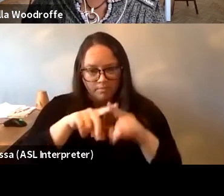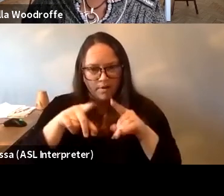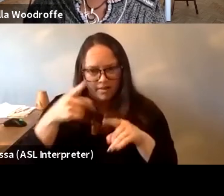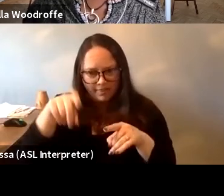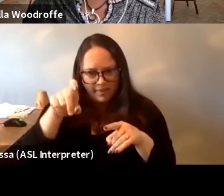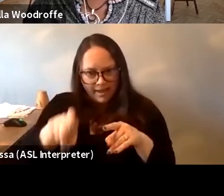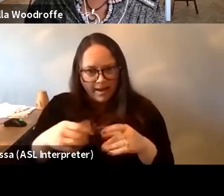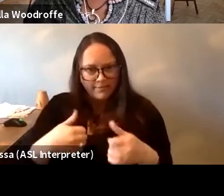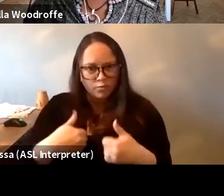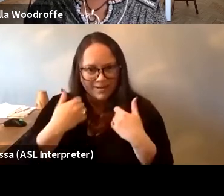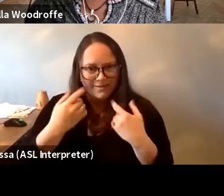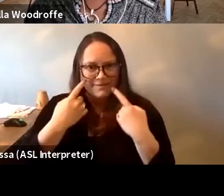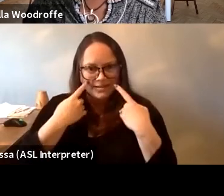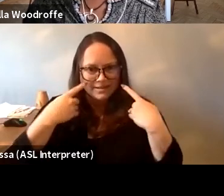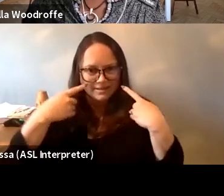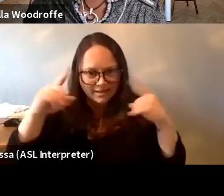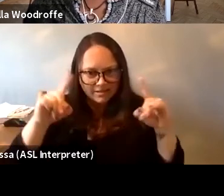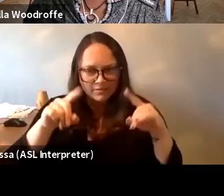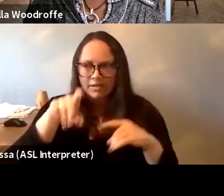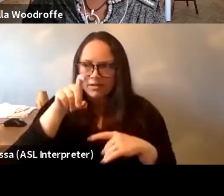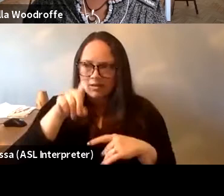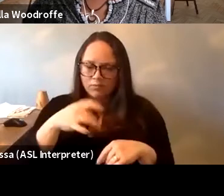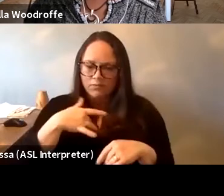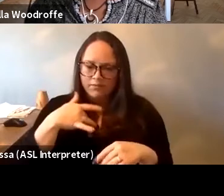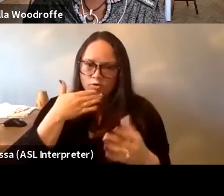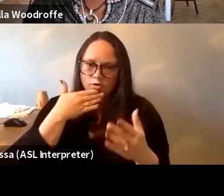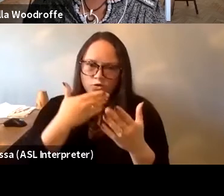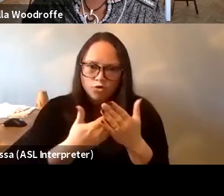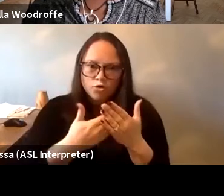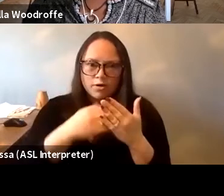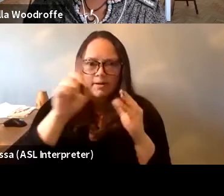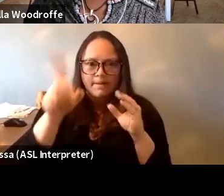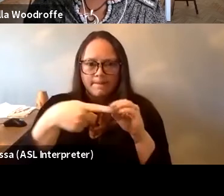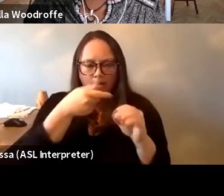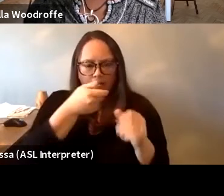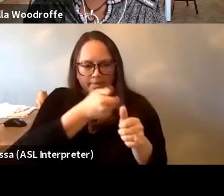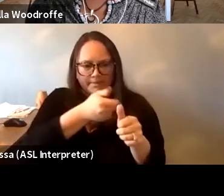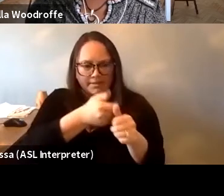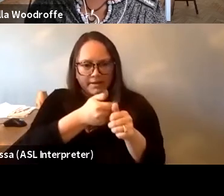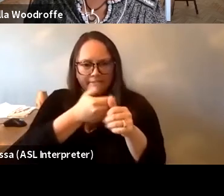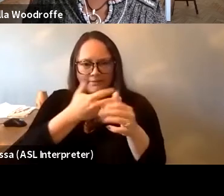about themselves, even when the world is, is telling you